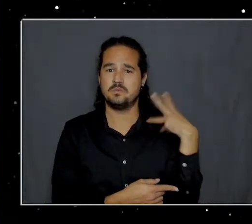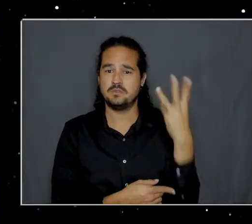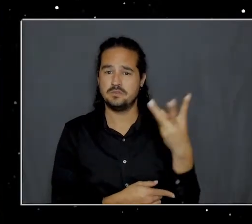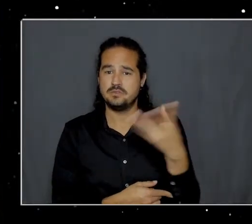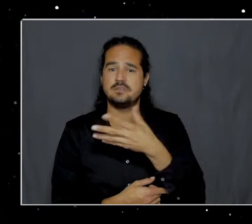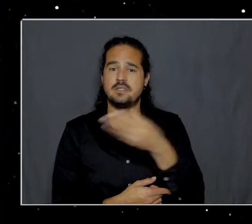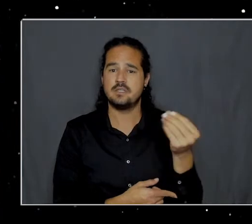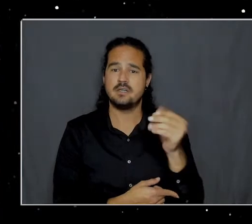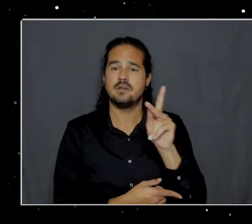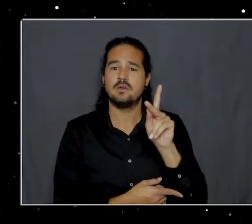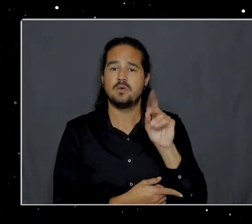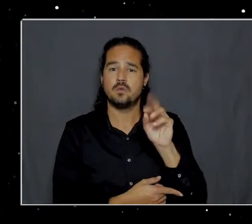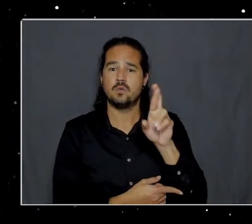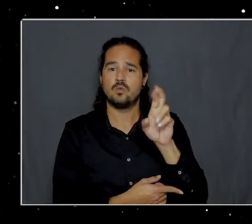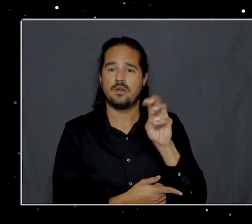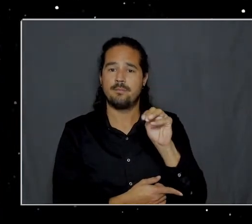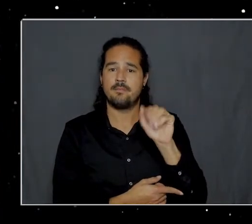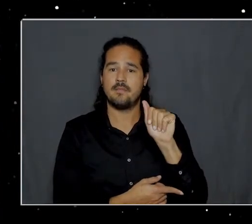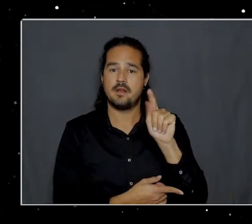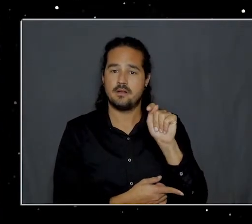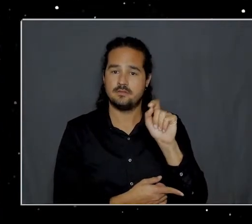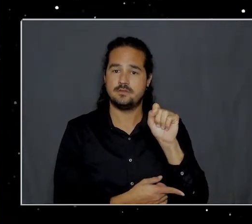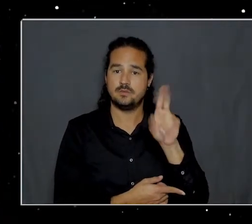DAVID A. PEREZ: THANK YOU SO MUCH TO THE ACLU OF WASHINGTON AND TO THE KOREMATSU